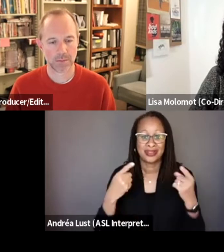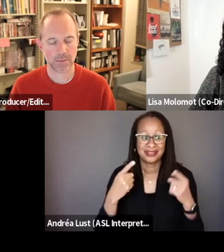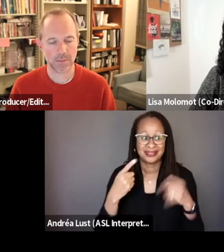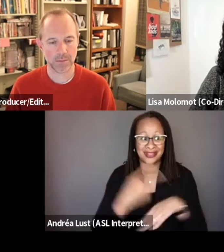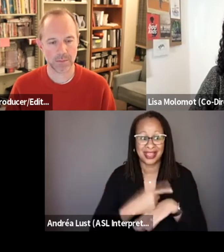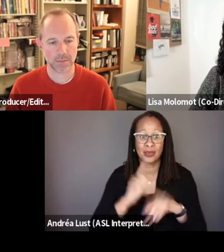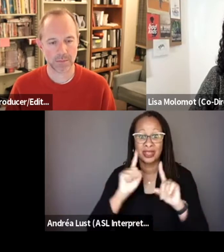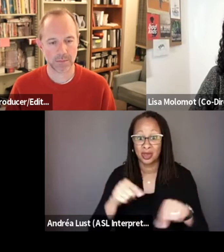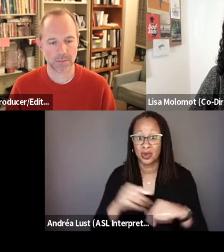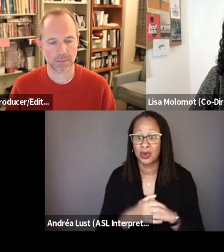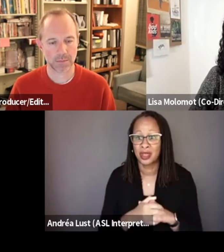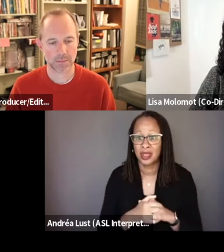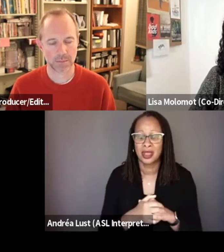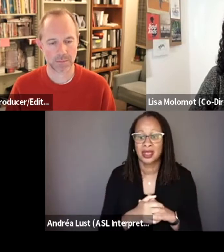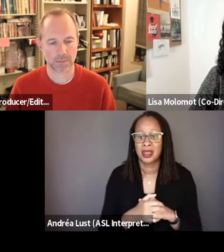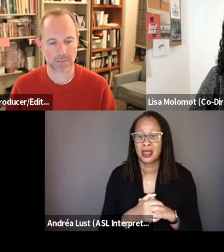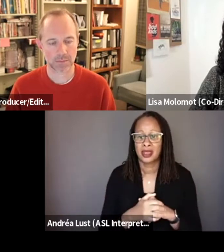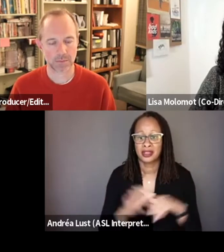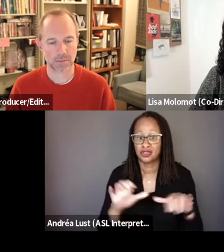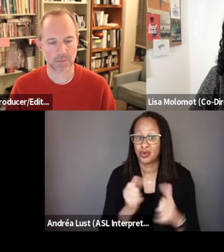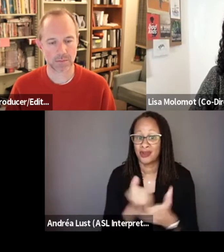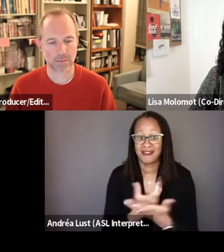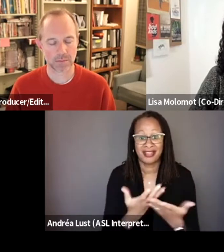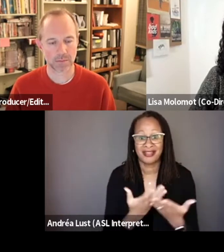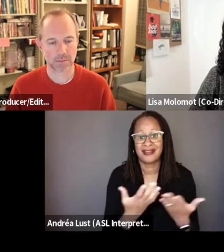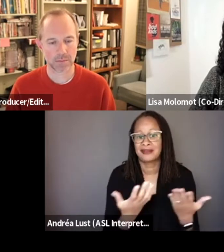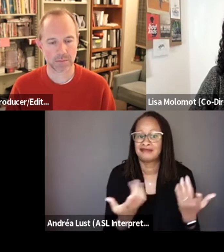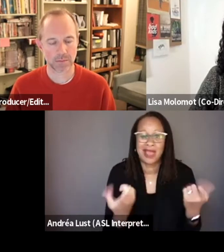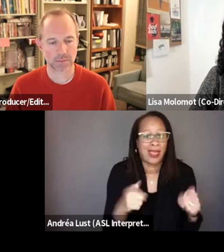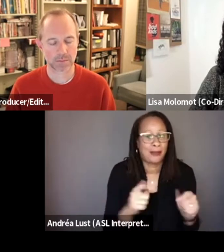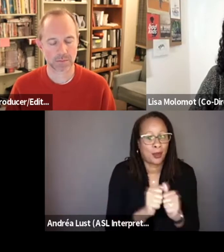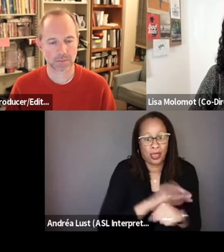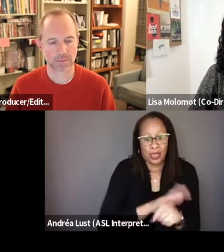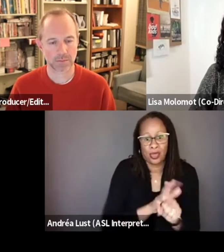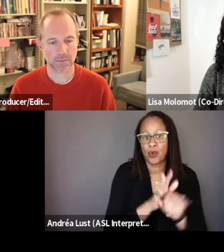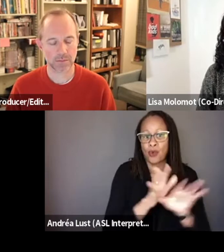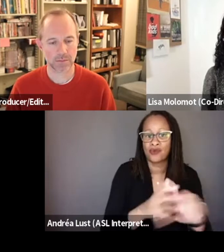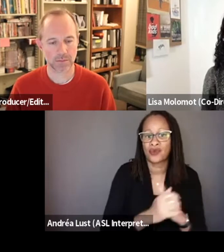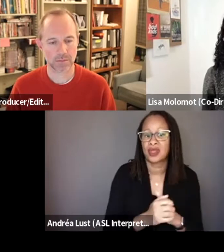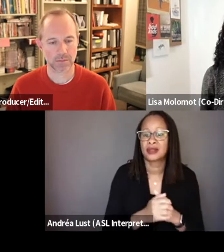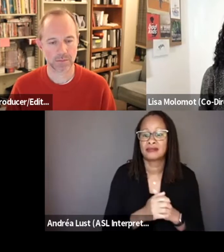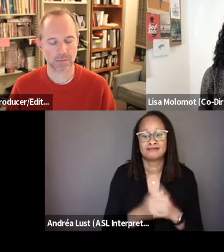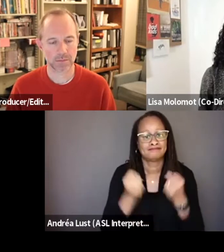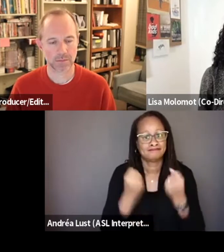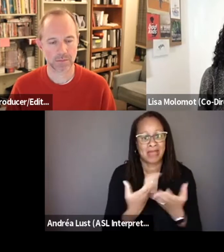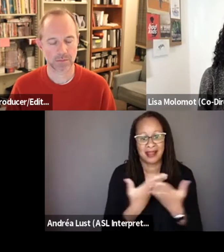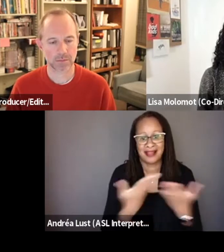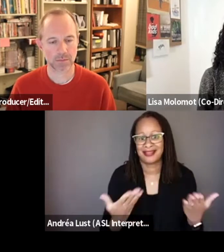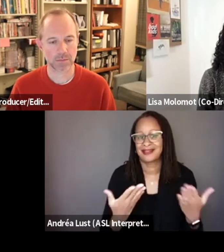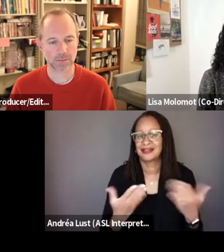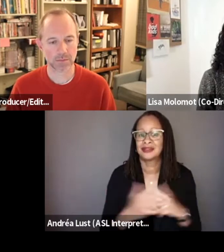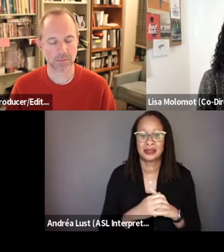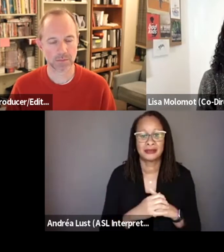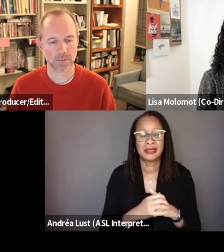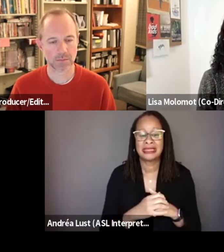You know, due to everything that's going on with COVID, a lot of things have been really slow at the moment,